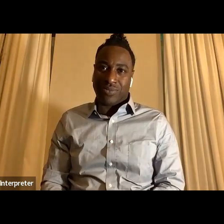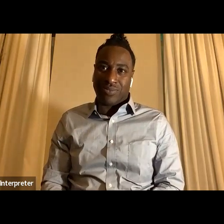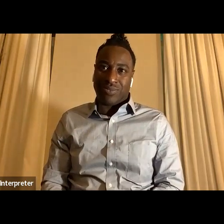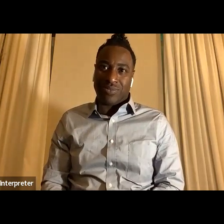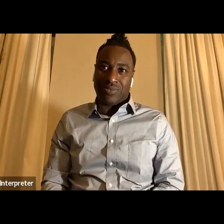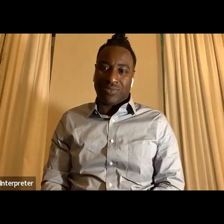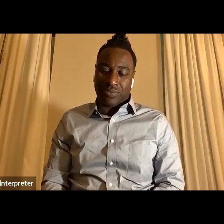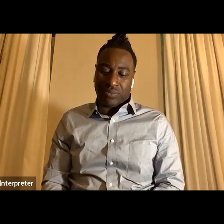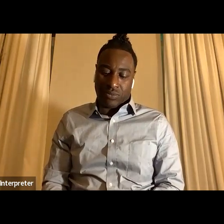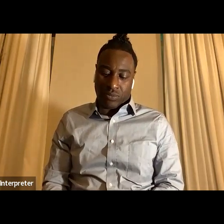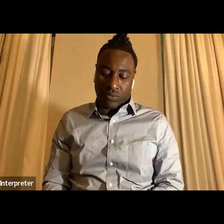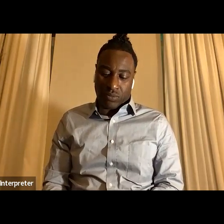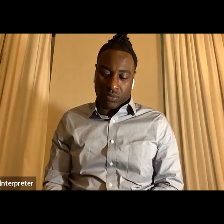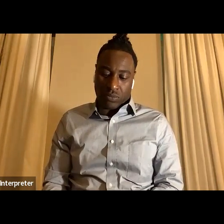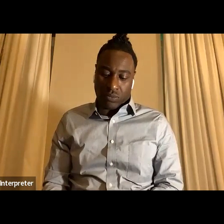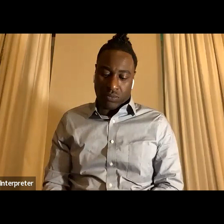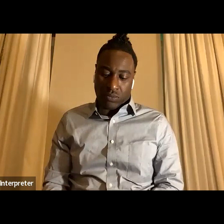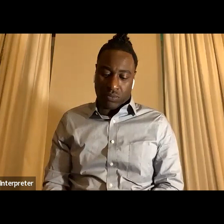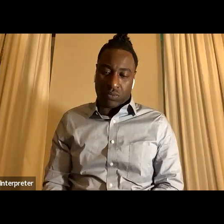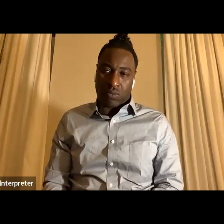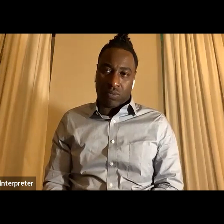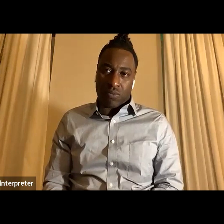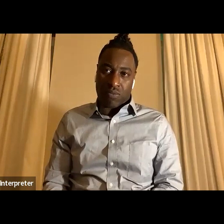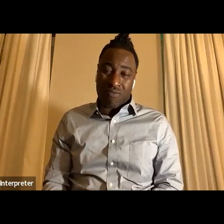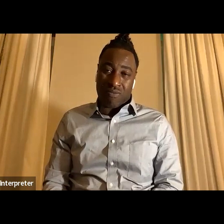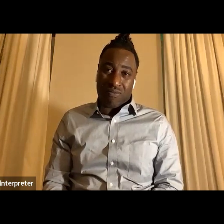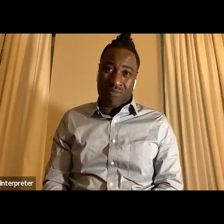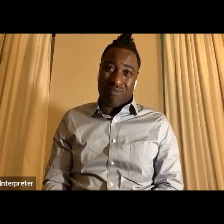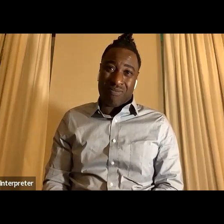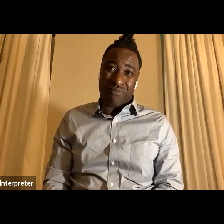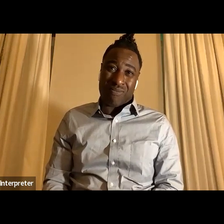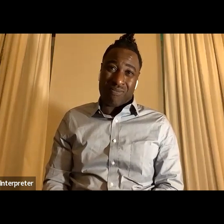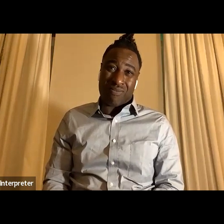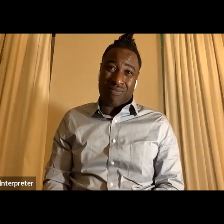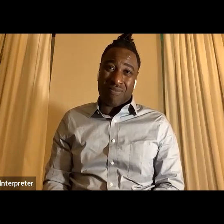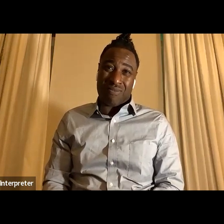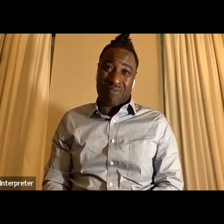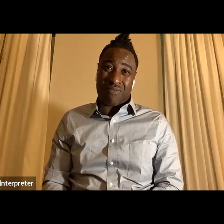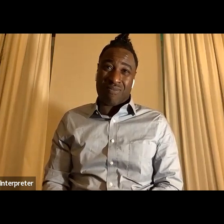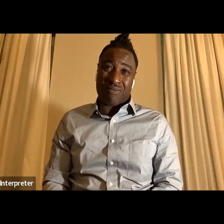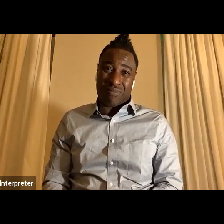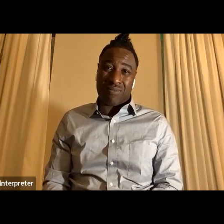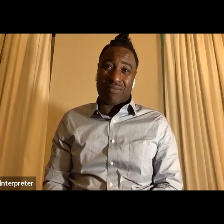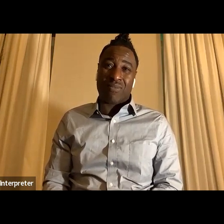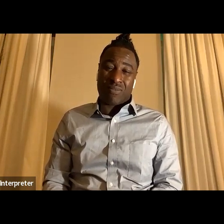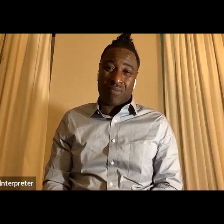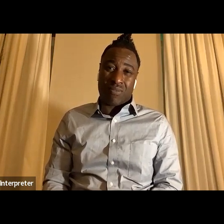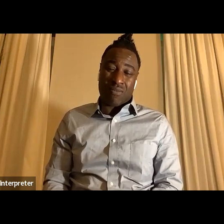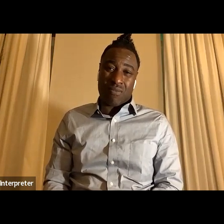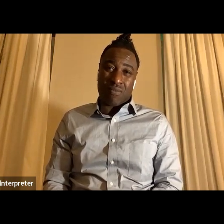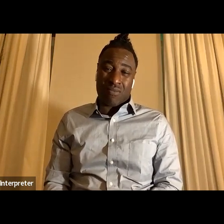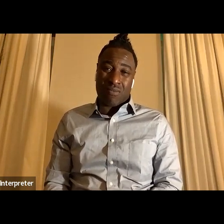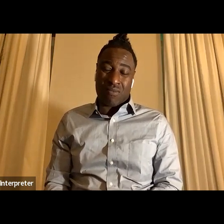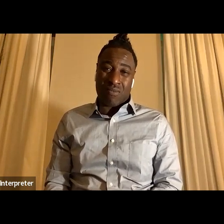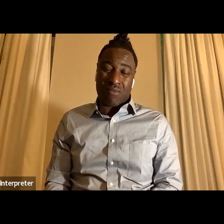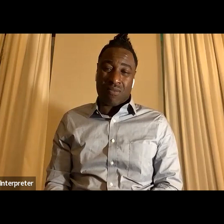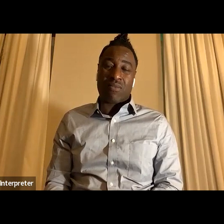It's kind of like kind of like, oh, we were talking about using your body with the arts or your